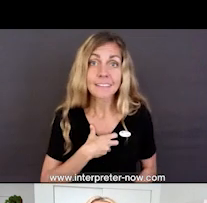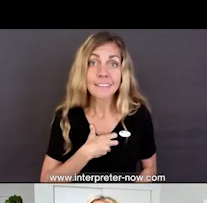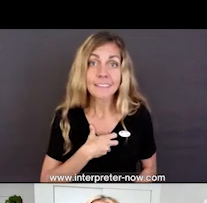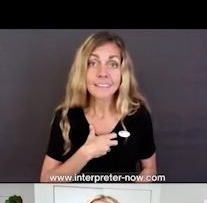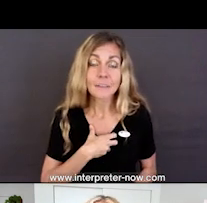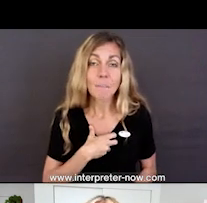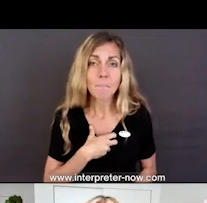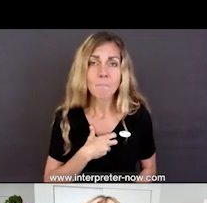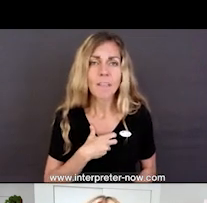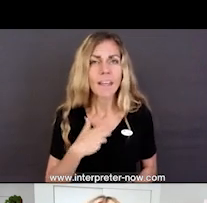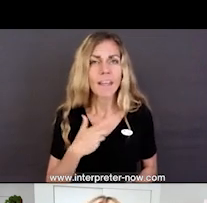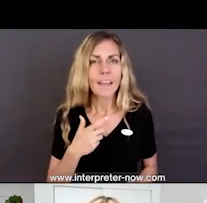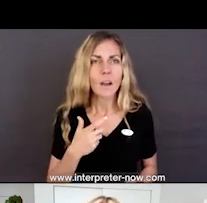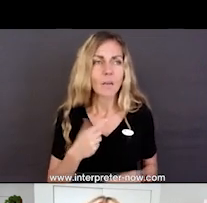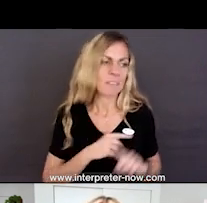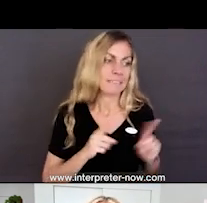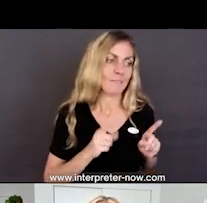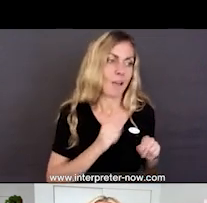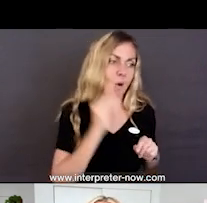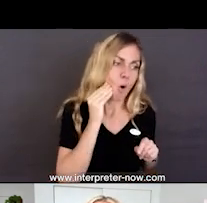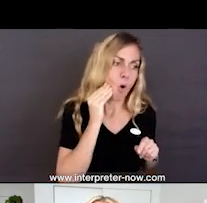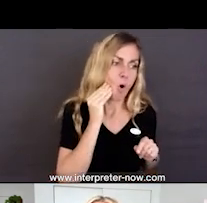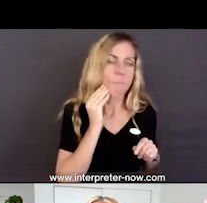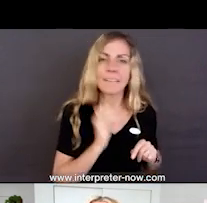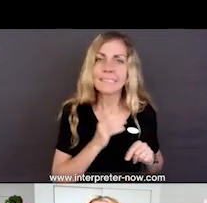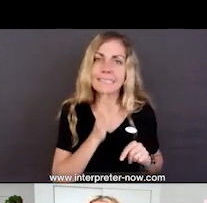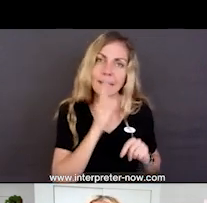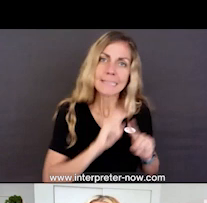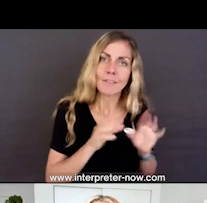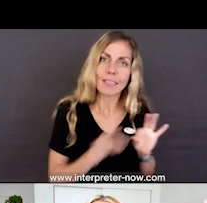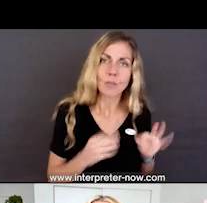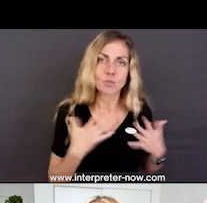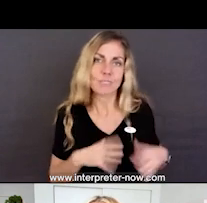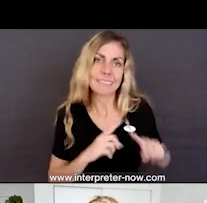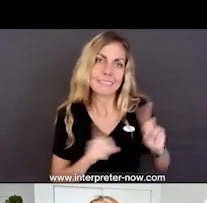Also code-switching, when you are somebody different at home, when you speak different